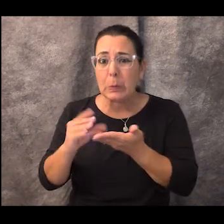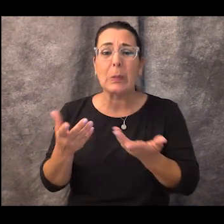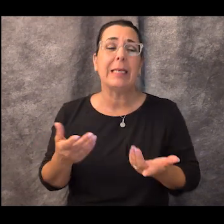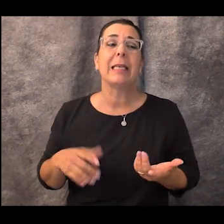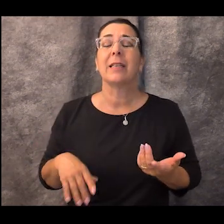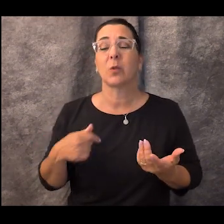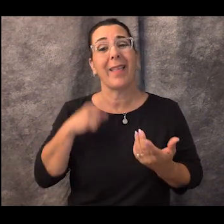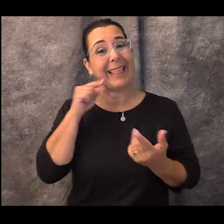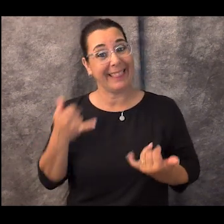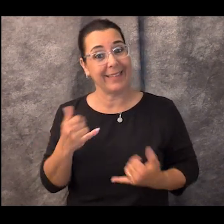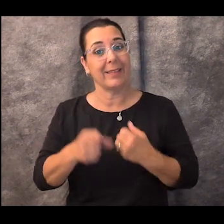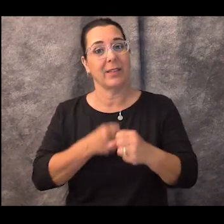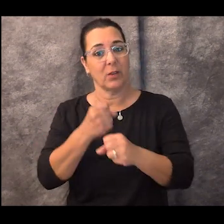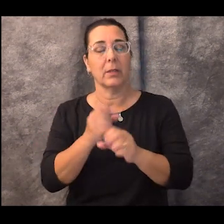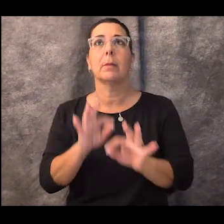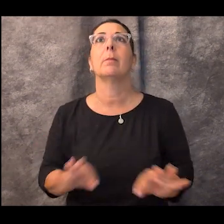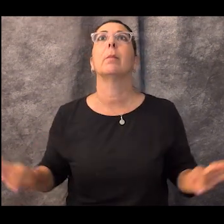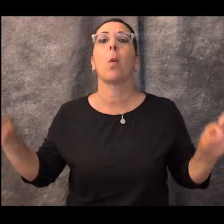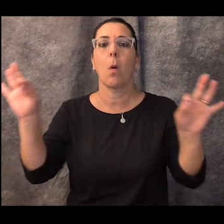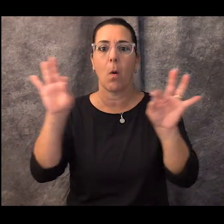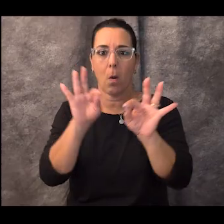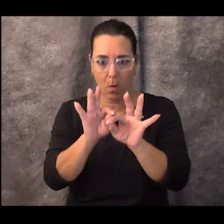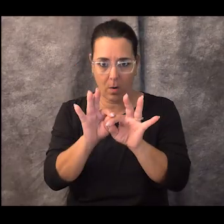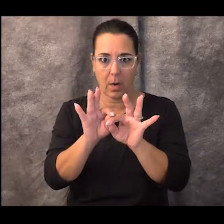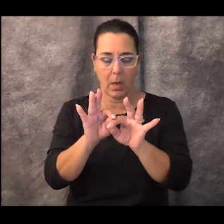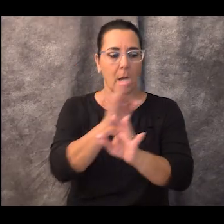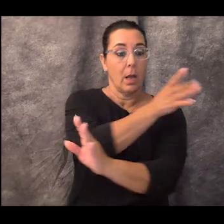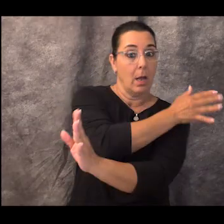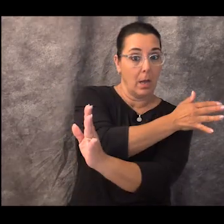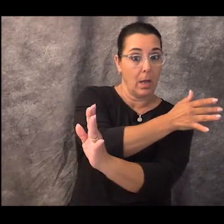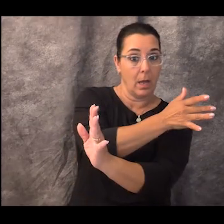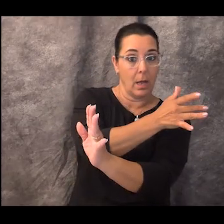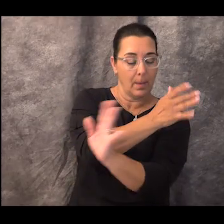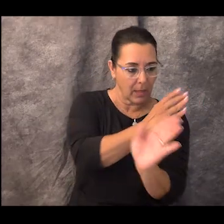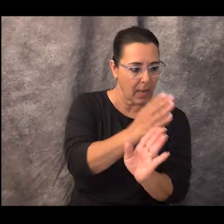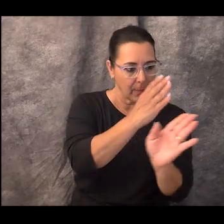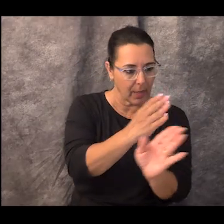this year to make that plan in advance to know how you want to vote. So you're just you're getting it done early.